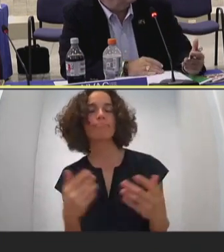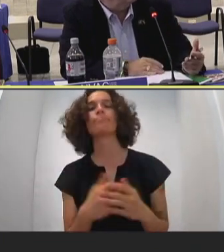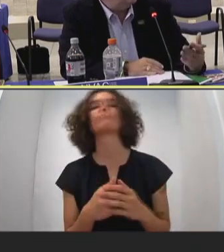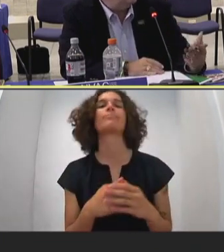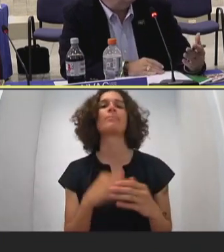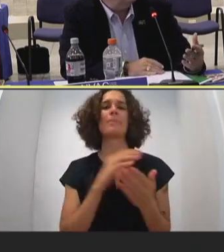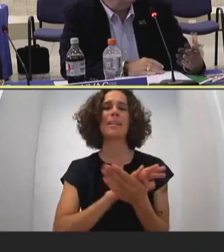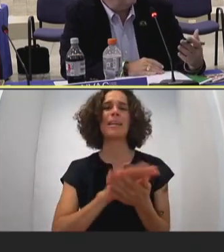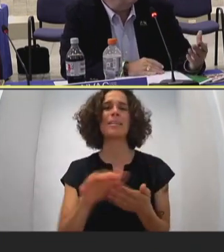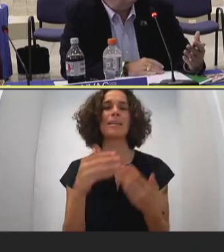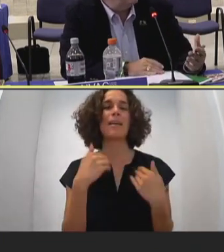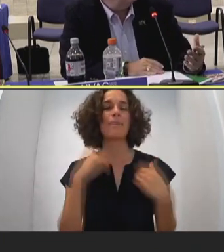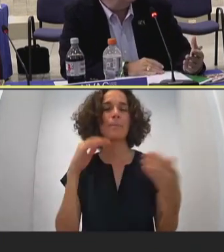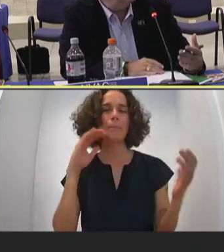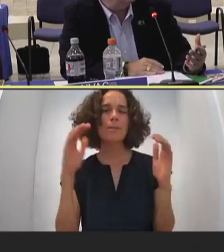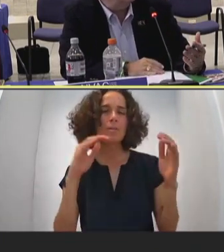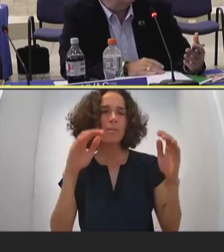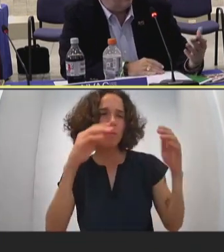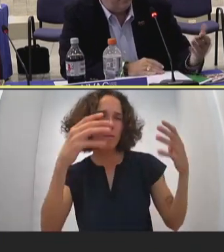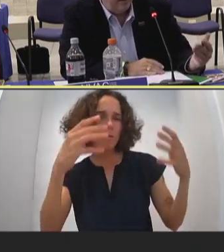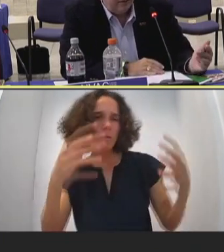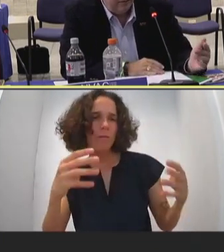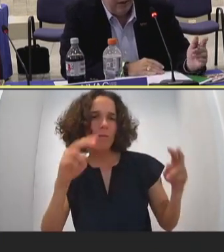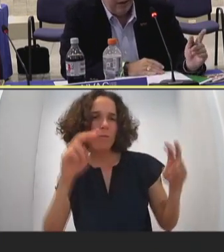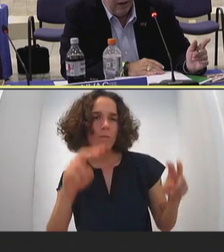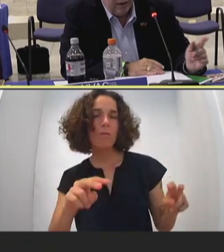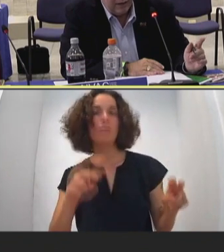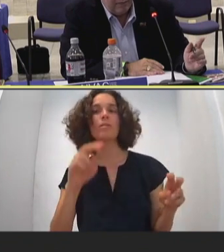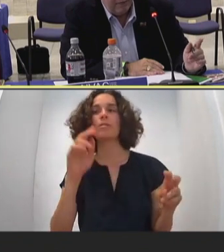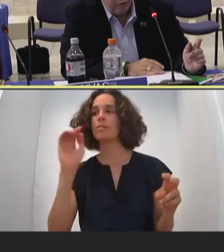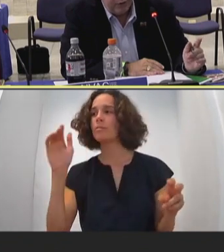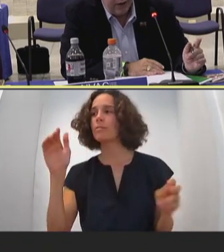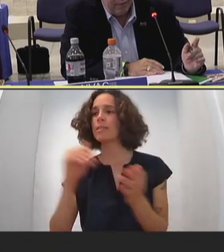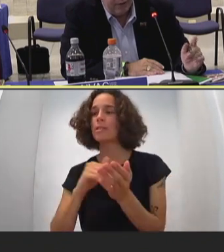where a lot of providers in the system think it needs to be. So, that's my first comment there.